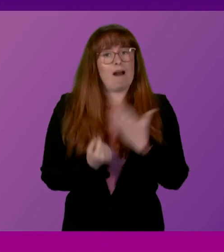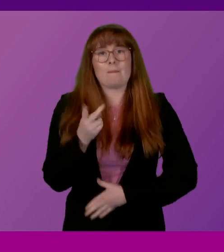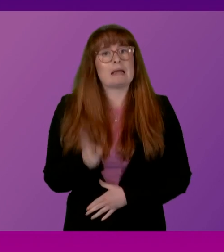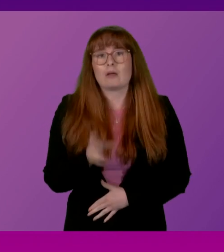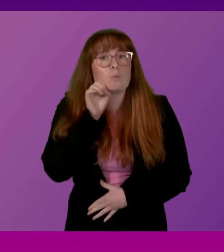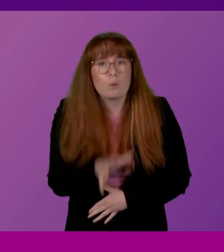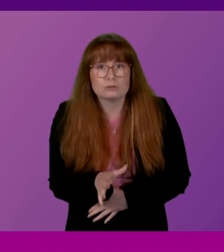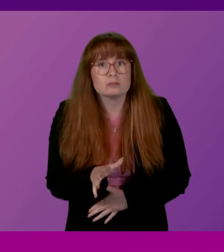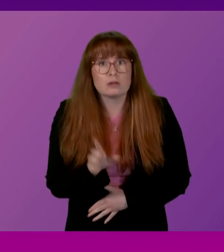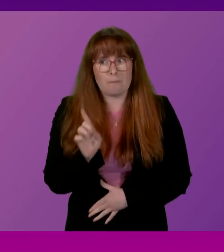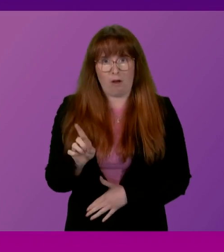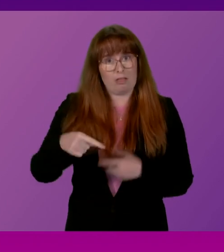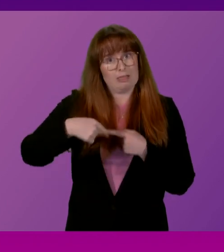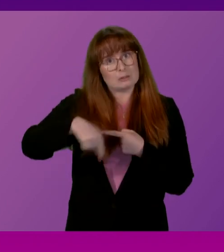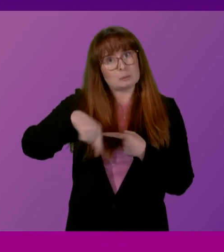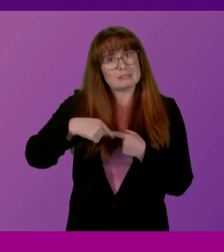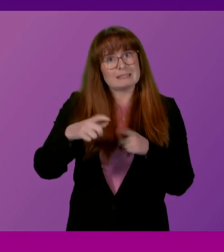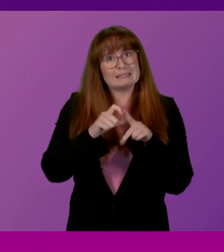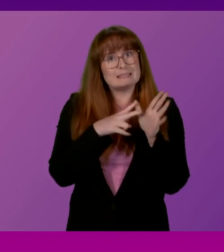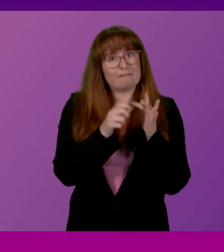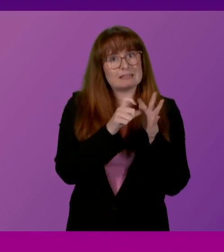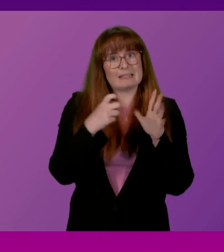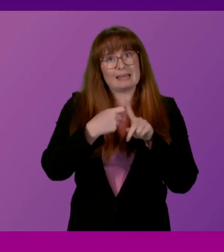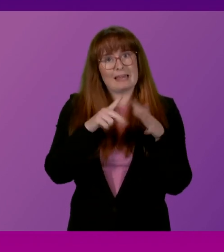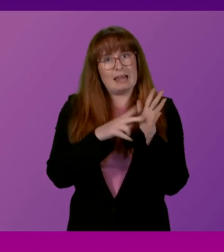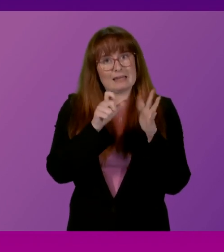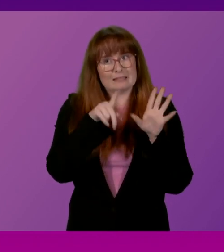However, this week, David Kennedy of the Scottish Police Federation said: